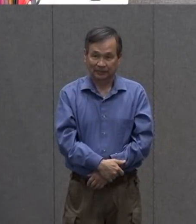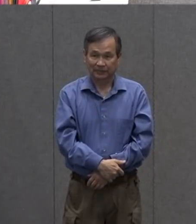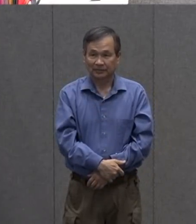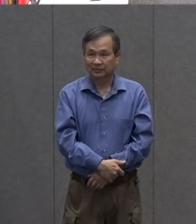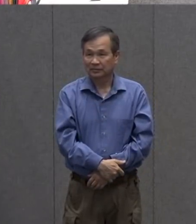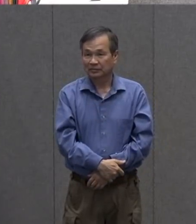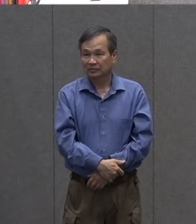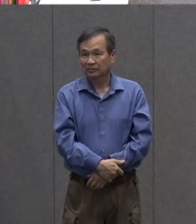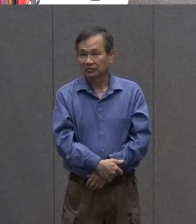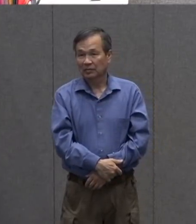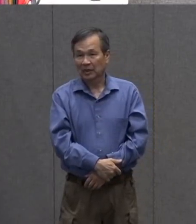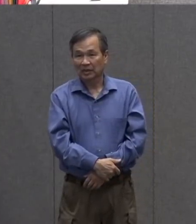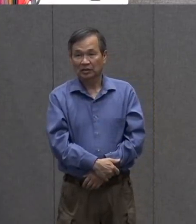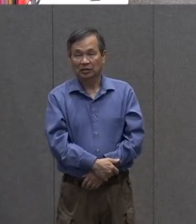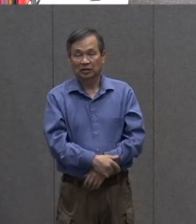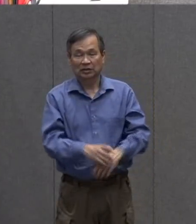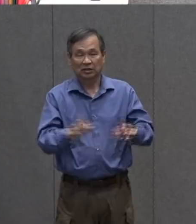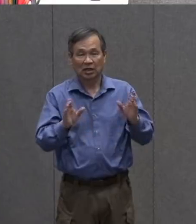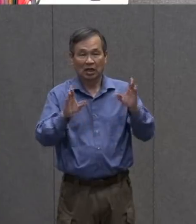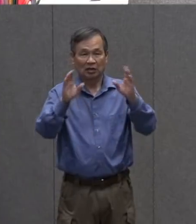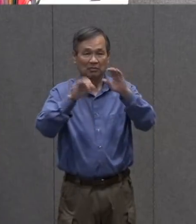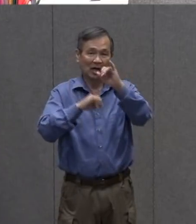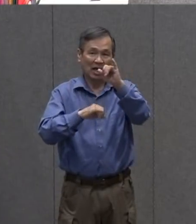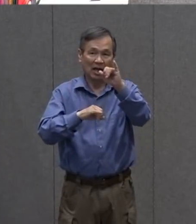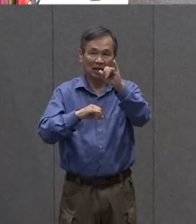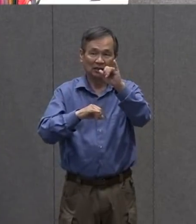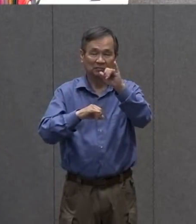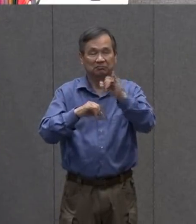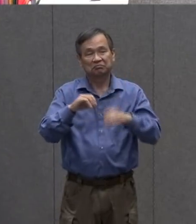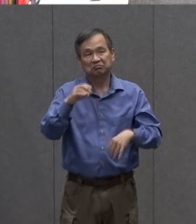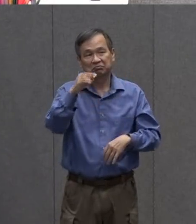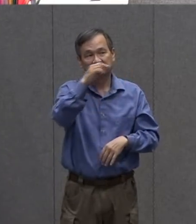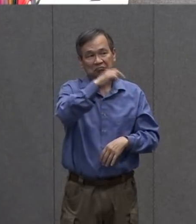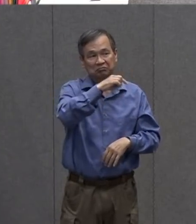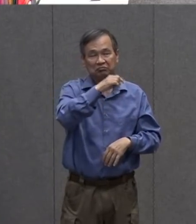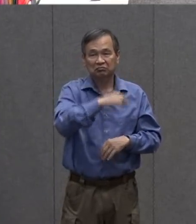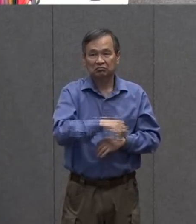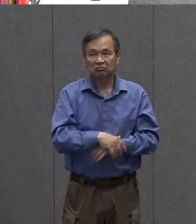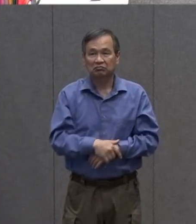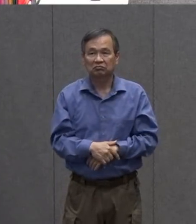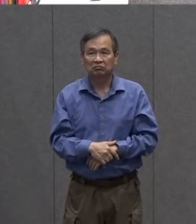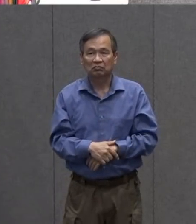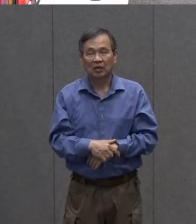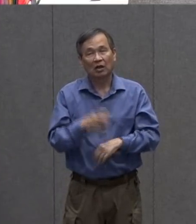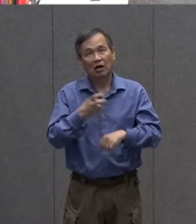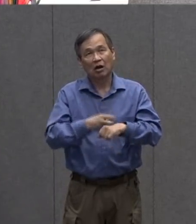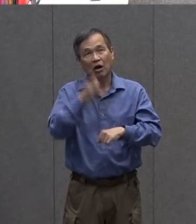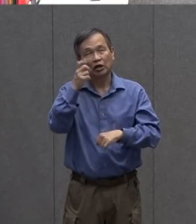So I'm gonna put the letter I. And then over here, I'm gonna put a more difficult sound.